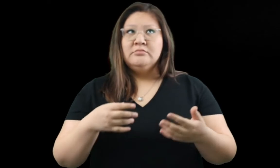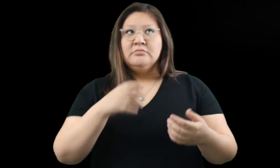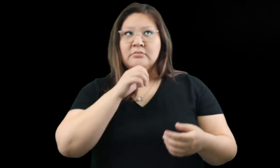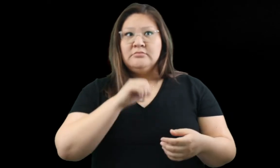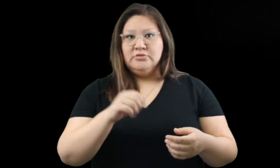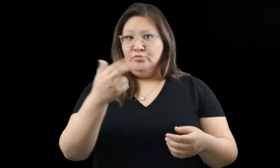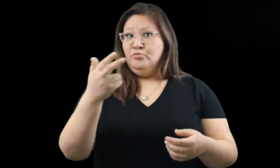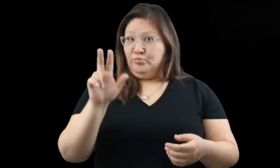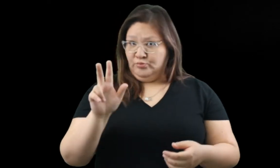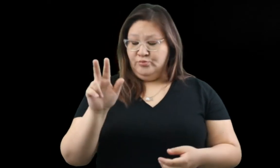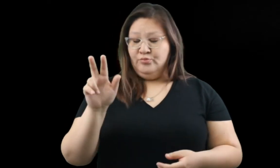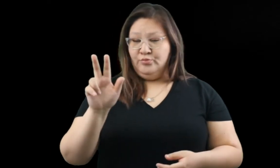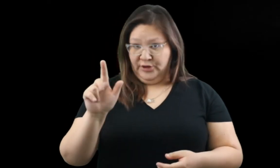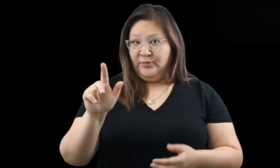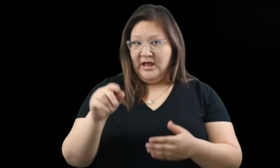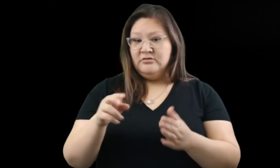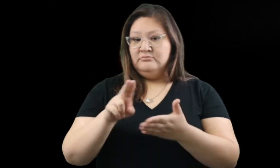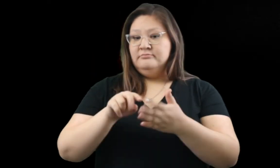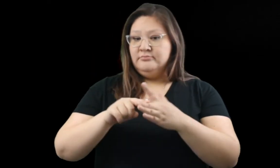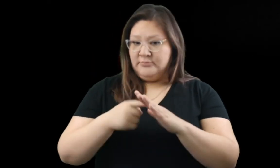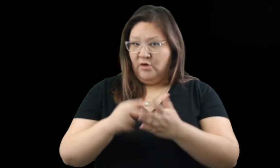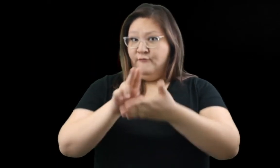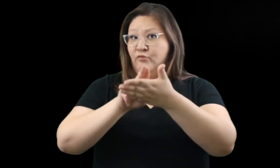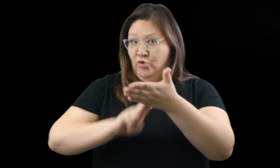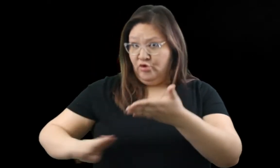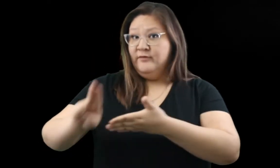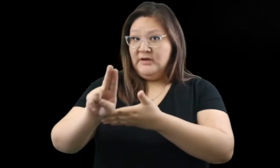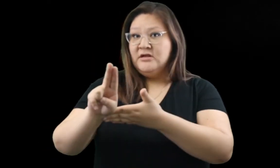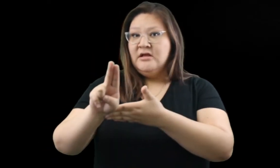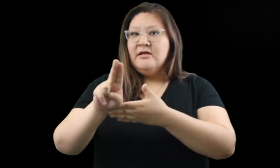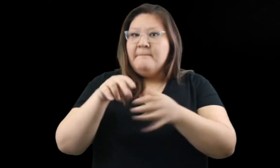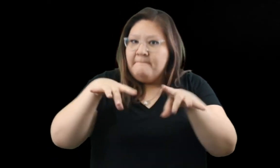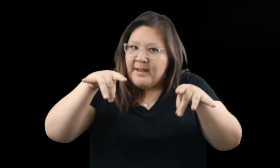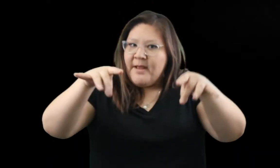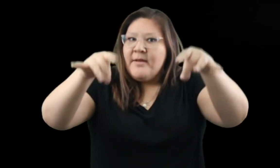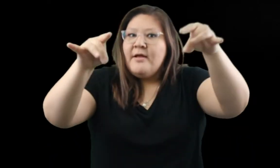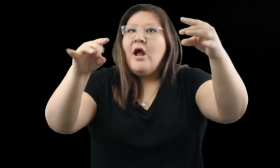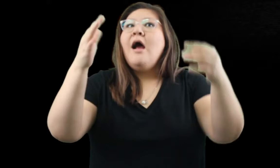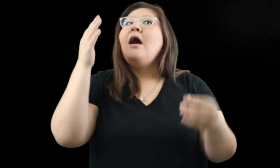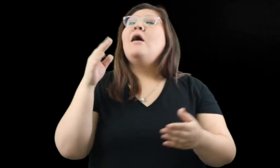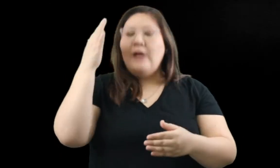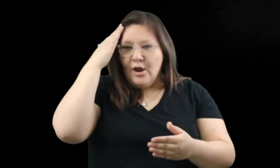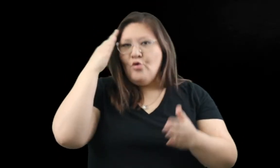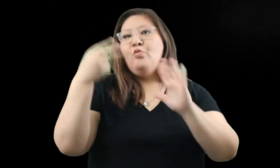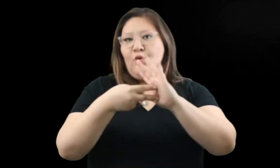Now I am 23 and going to university, where I'm learning these things.